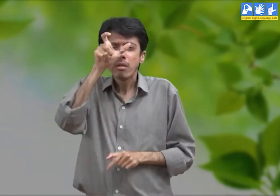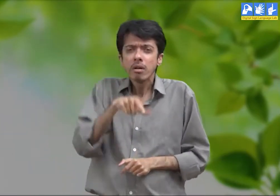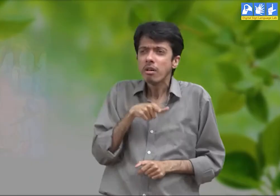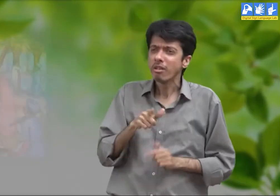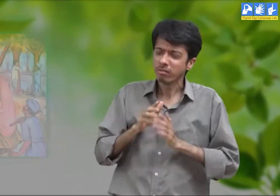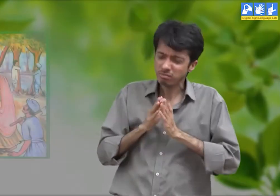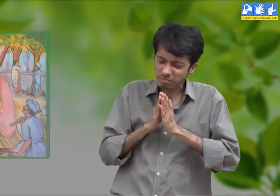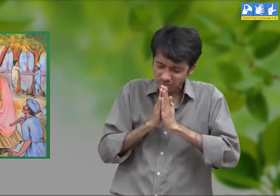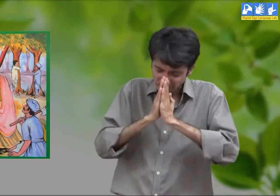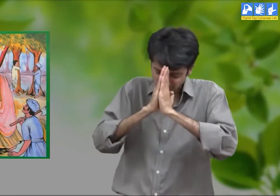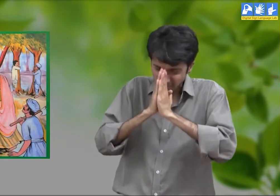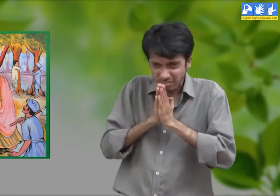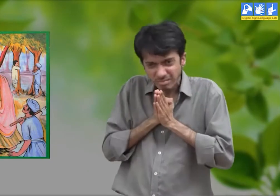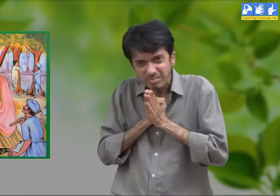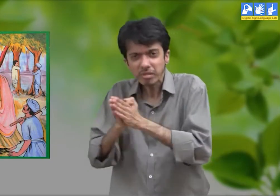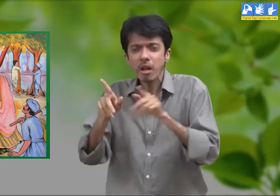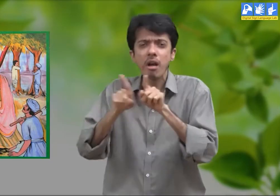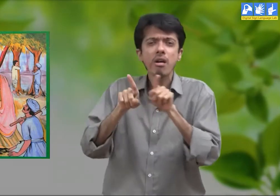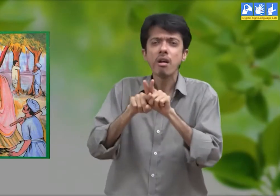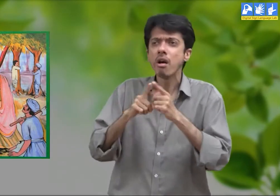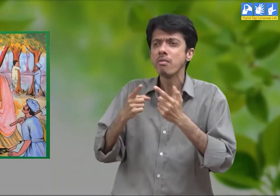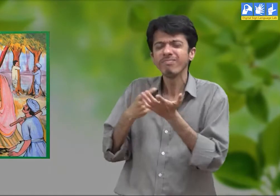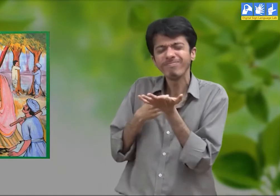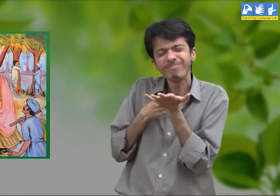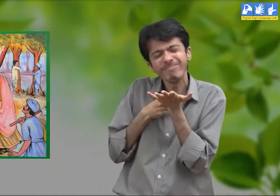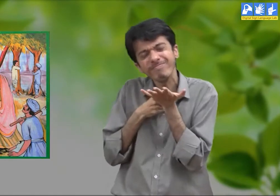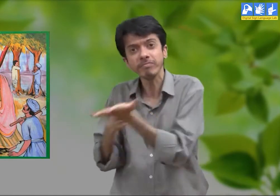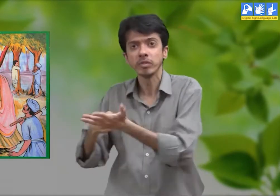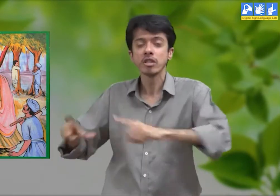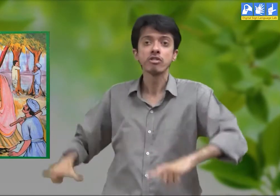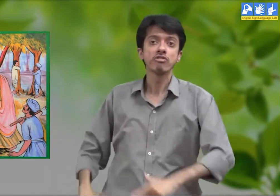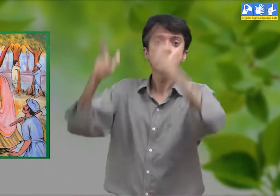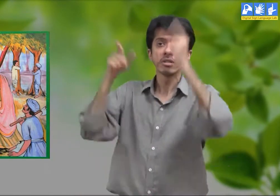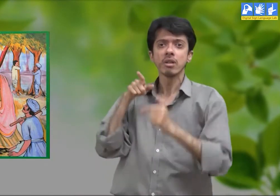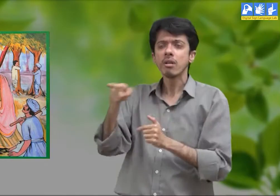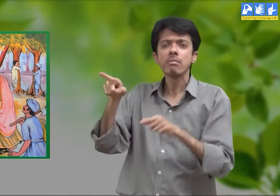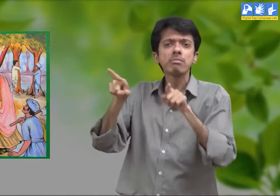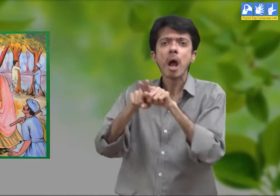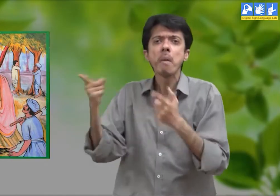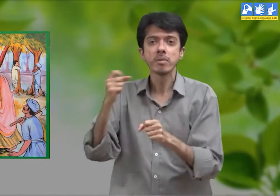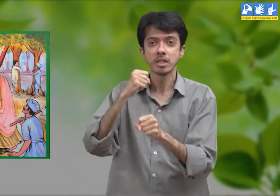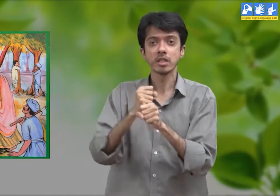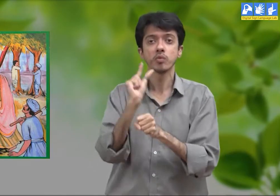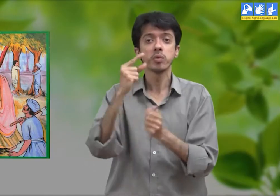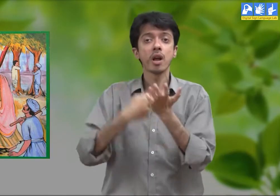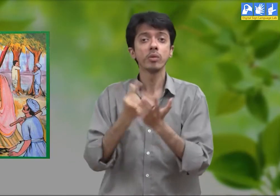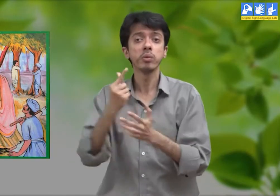Amrita Devi had so much of faith in the trees and she worshipped them.